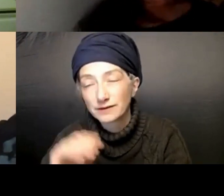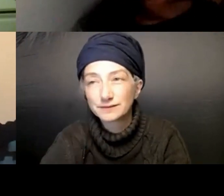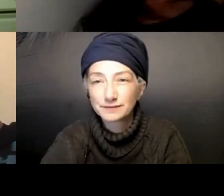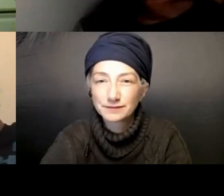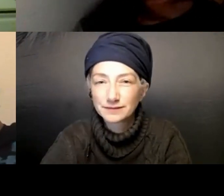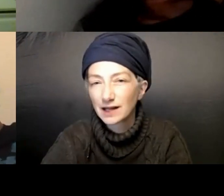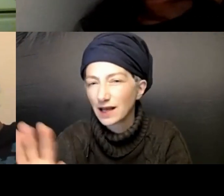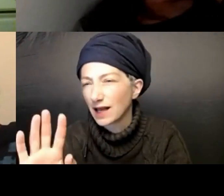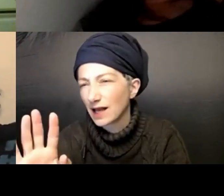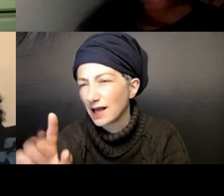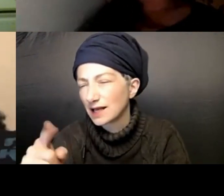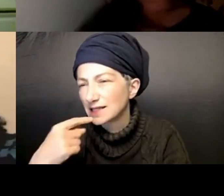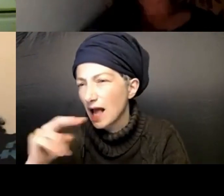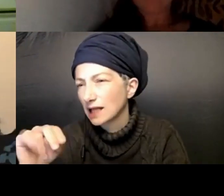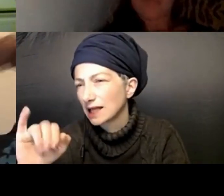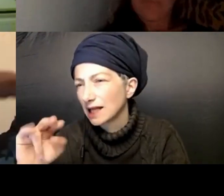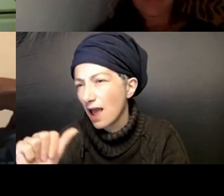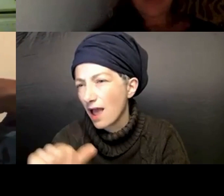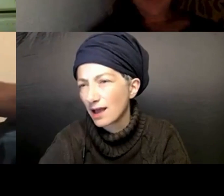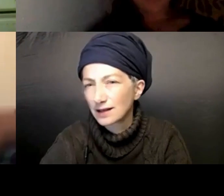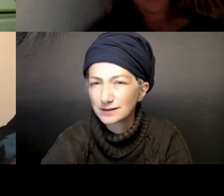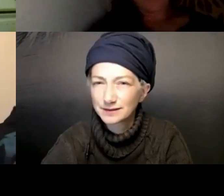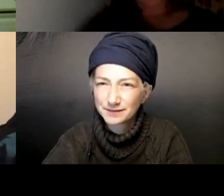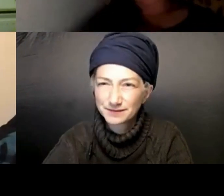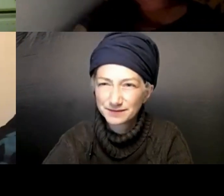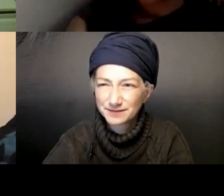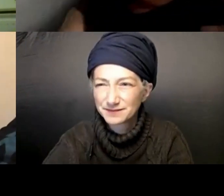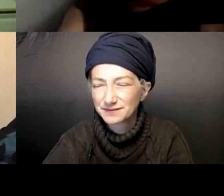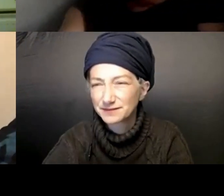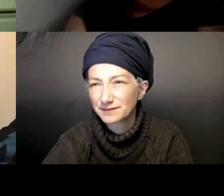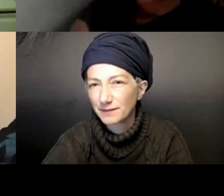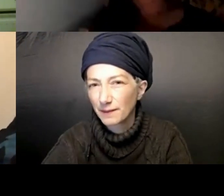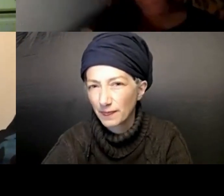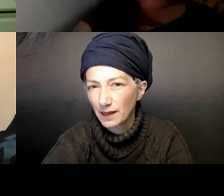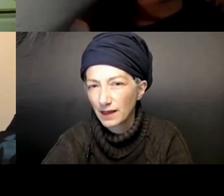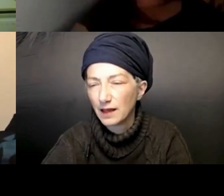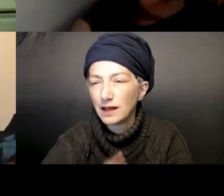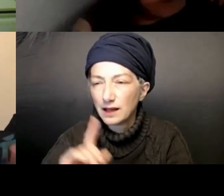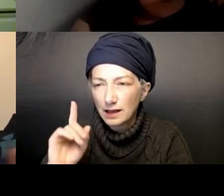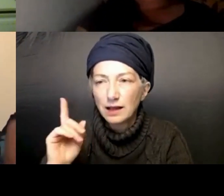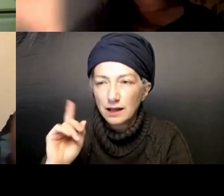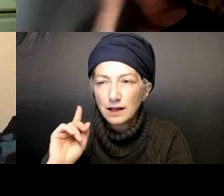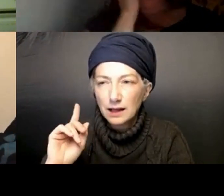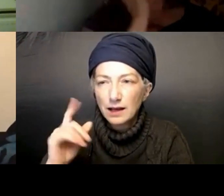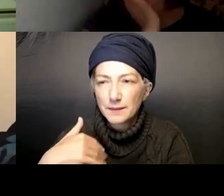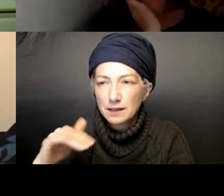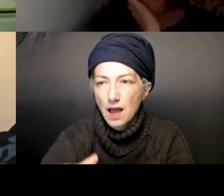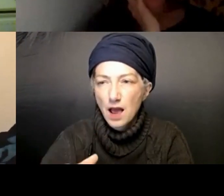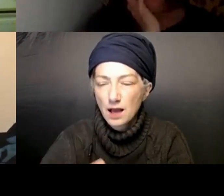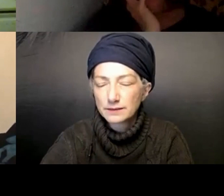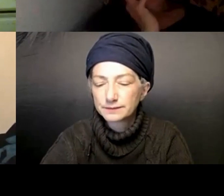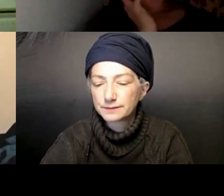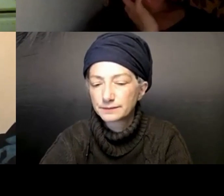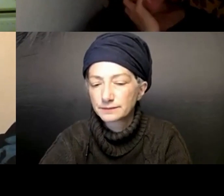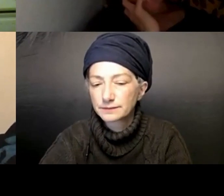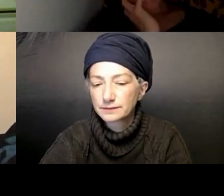Nina Mühlemann: I thought you were going to say "Nina". Okay, but I have one. So, this is Nina speaking.